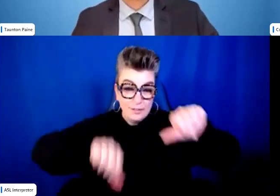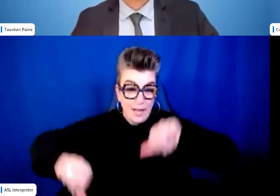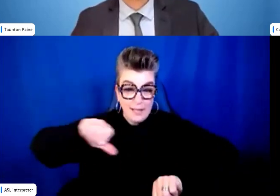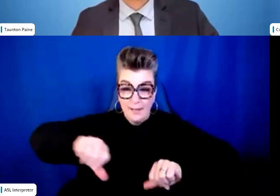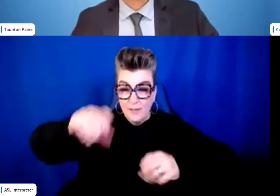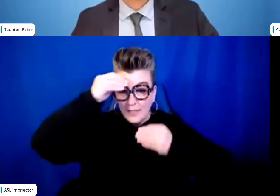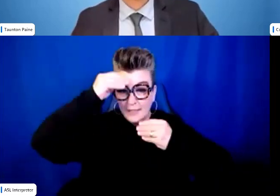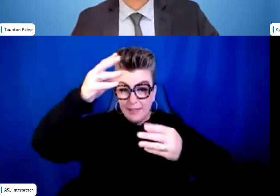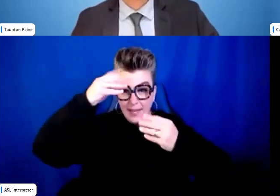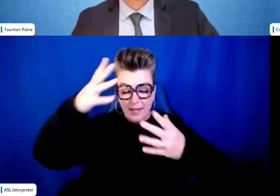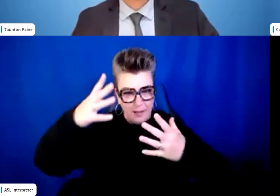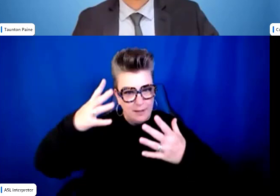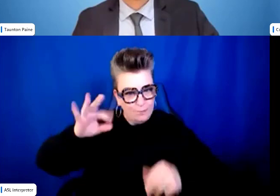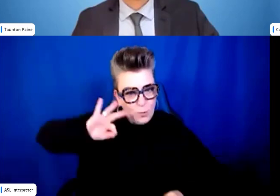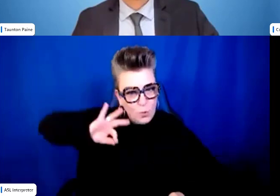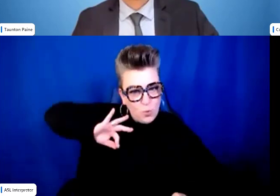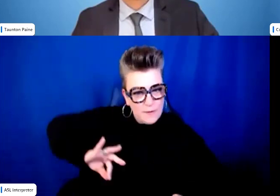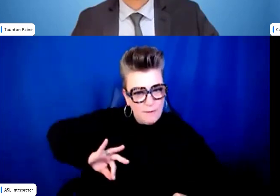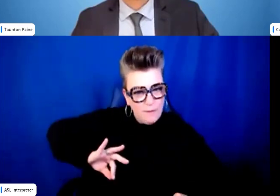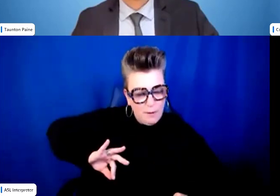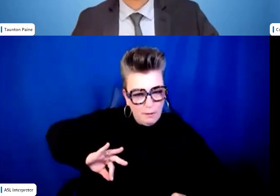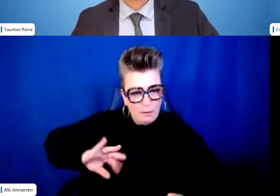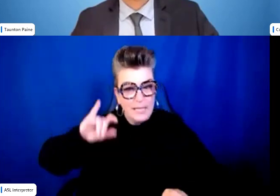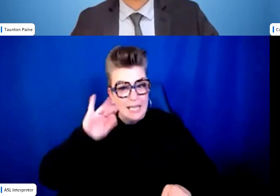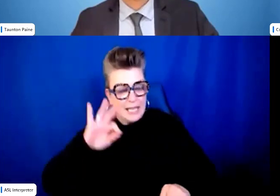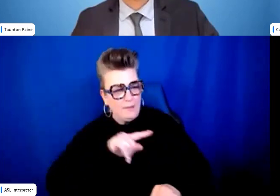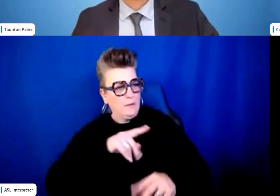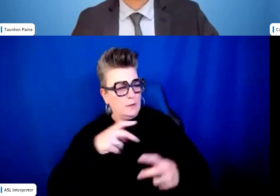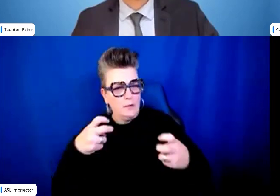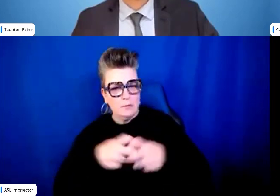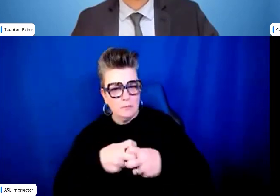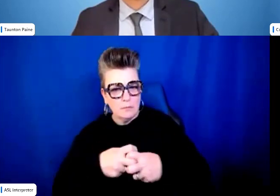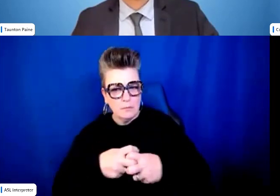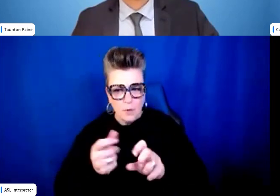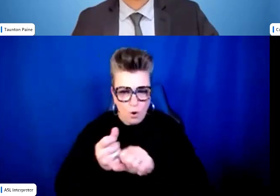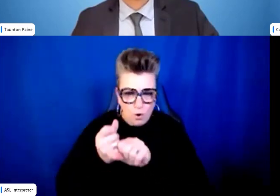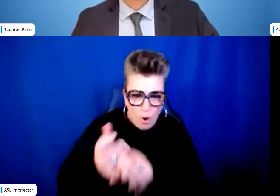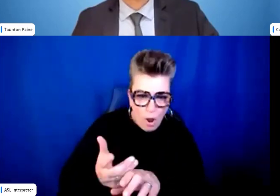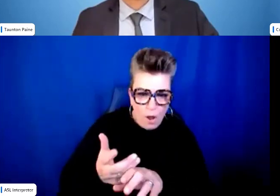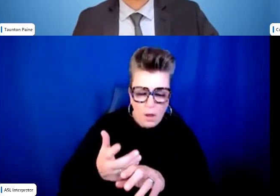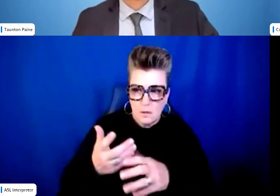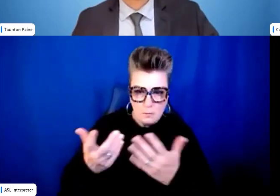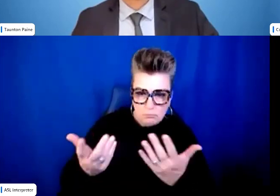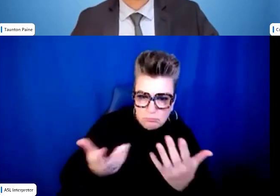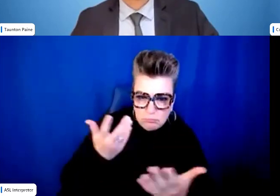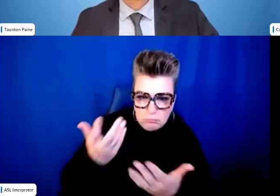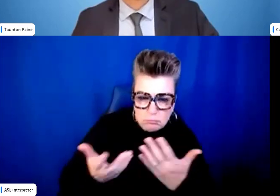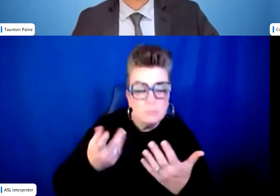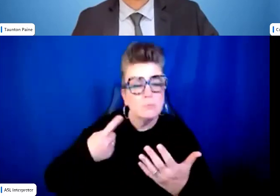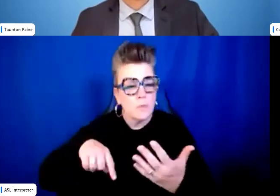and if there are any issues impacting that, then, you know, we want to make sure that that can occur.